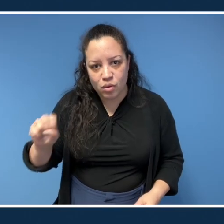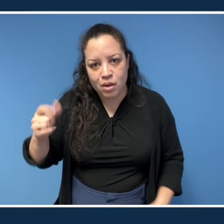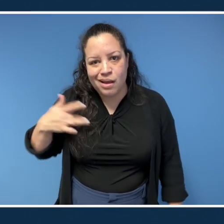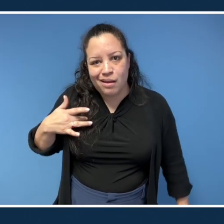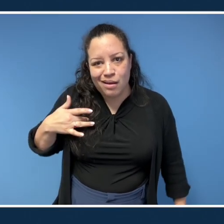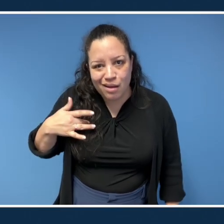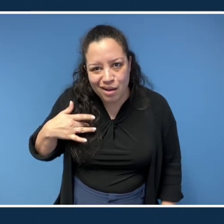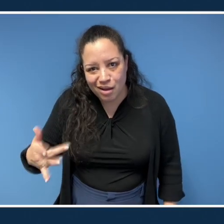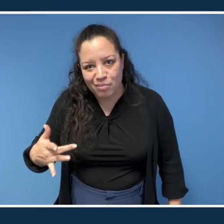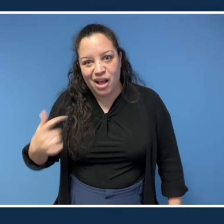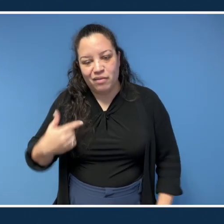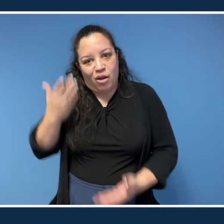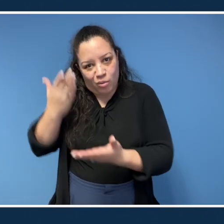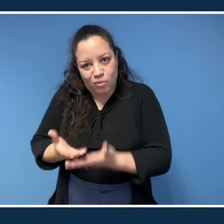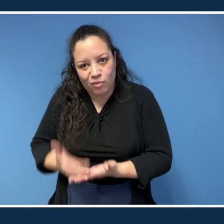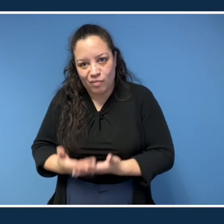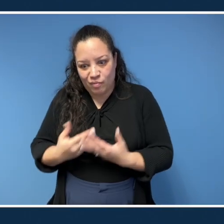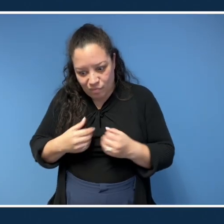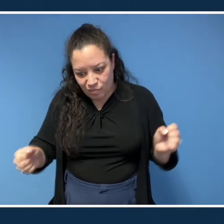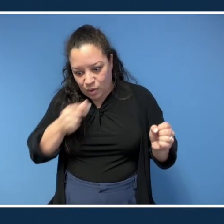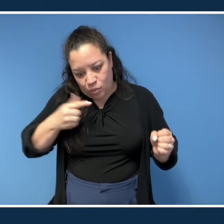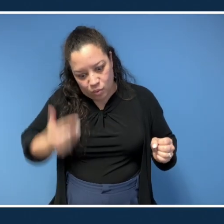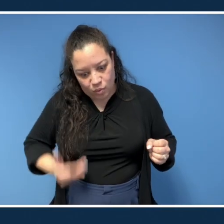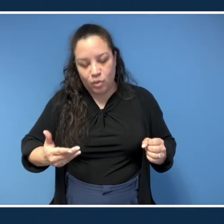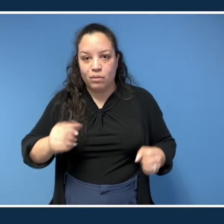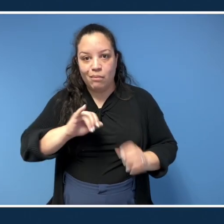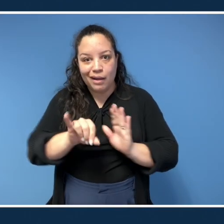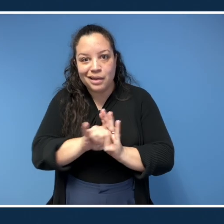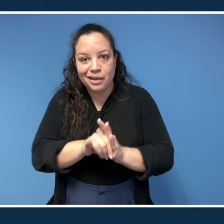their identity to be recognized first. If you can't recognize somebody first,